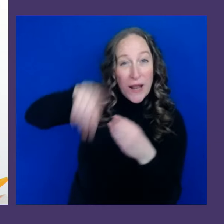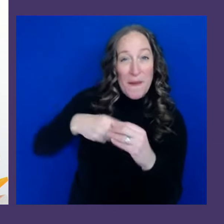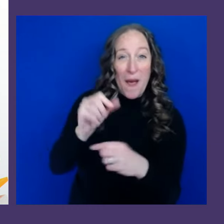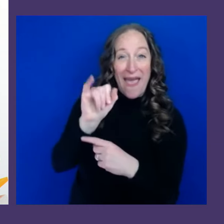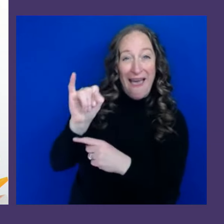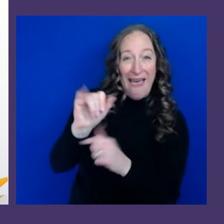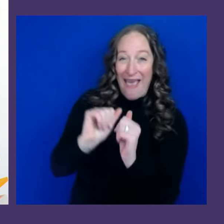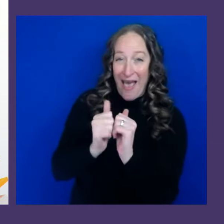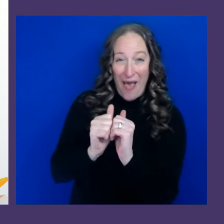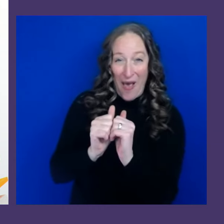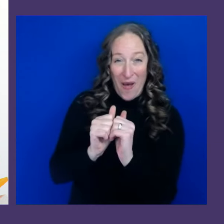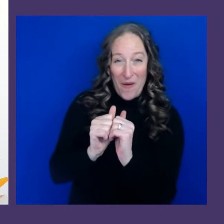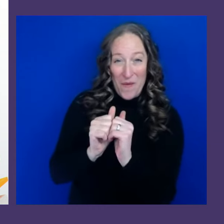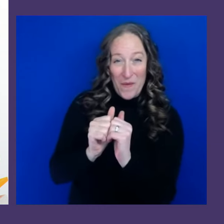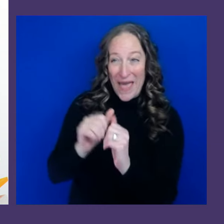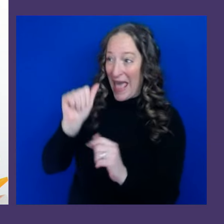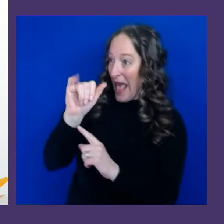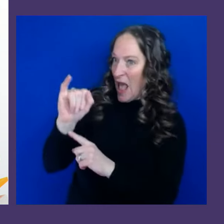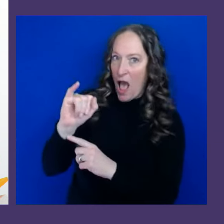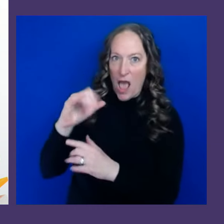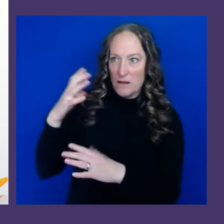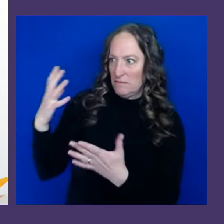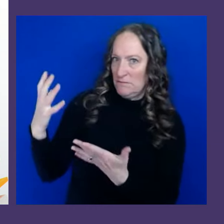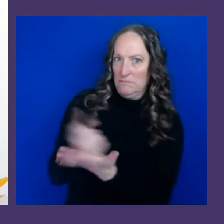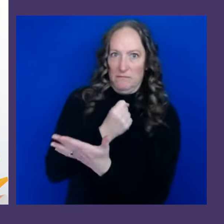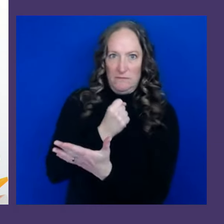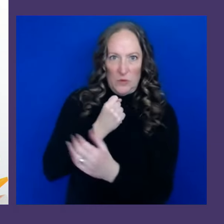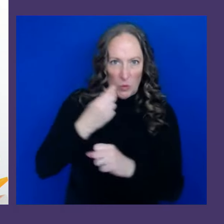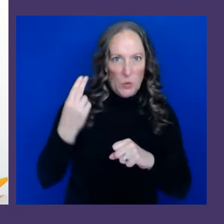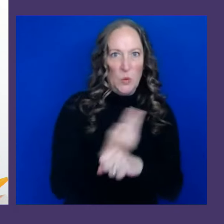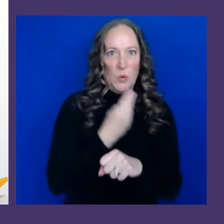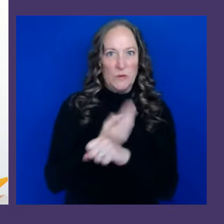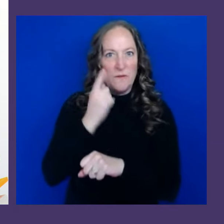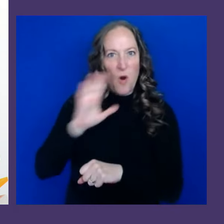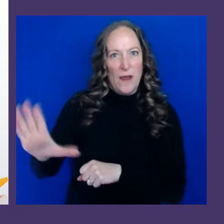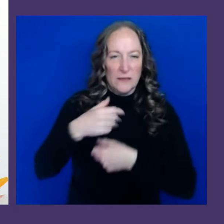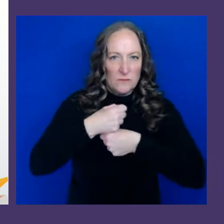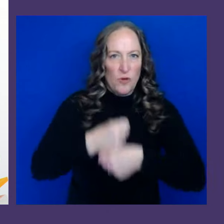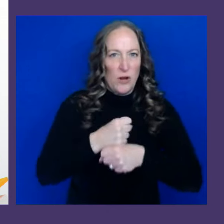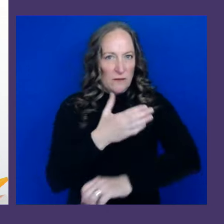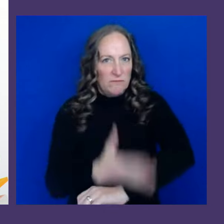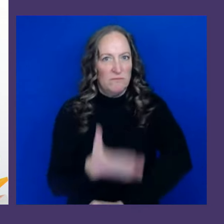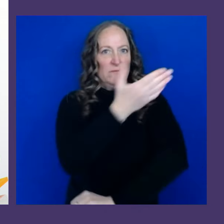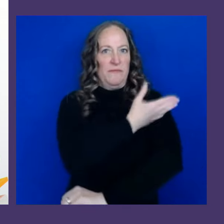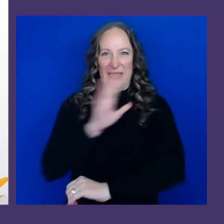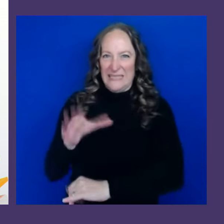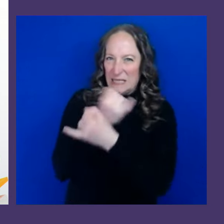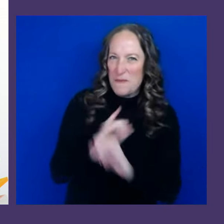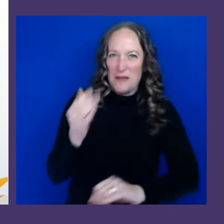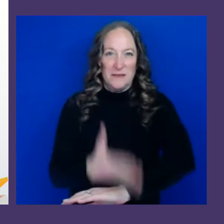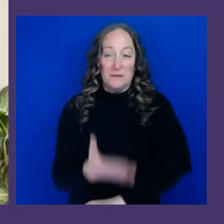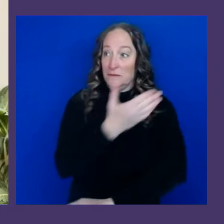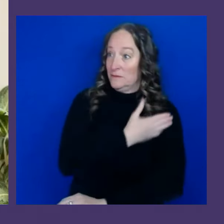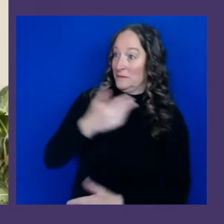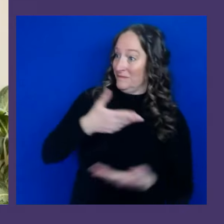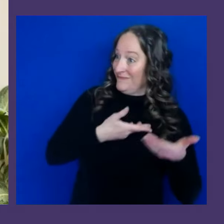how he put it to use to increase his productivity and independence. Patricio, welcome. Patricio Escobar: Hello Ann,